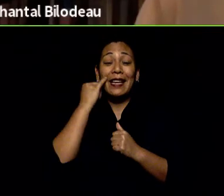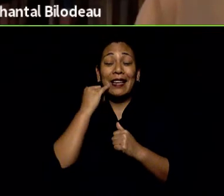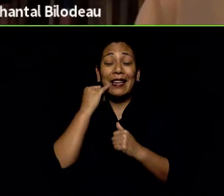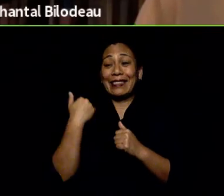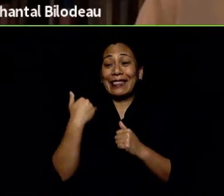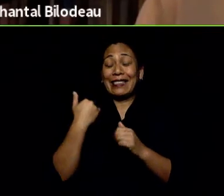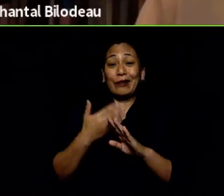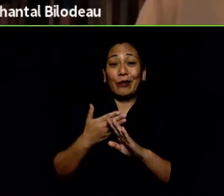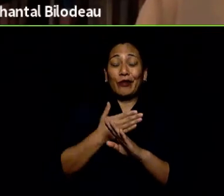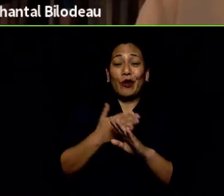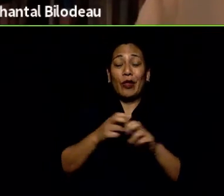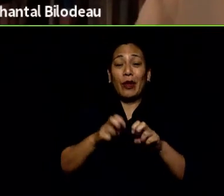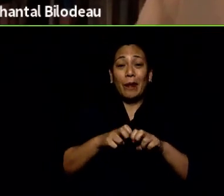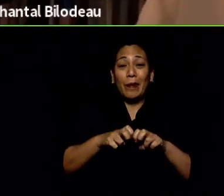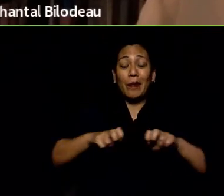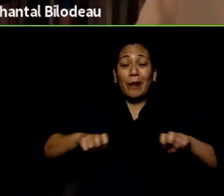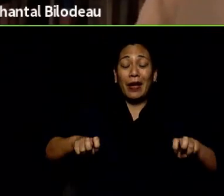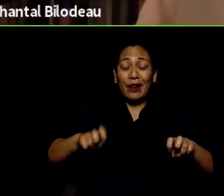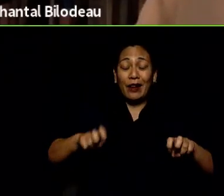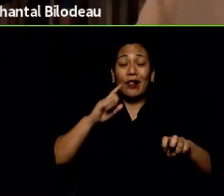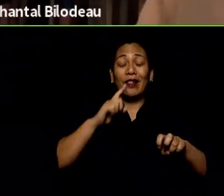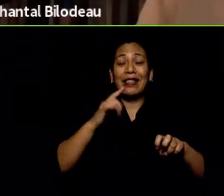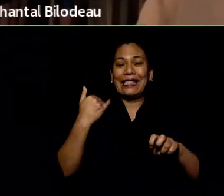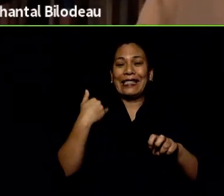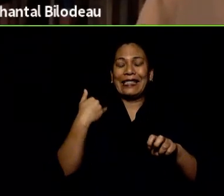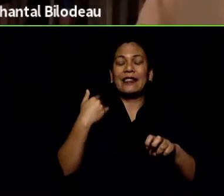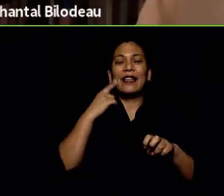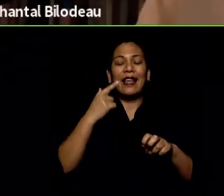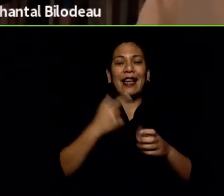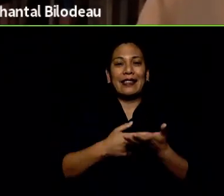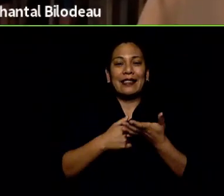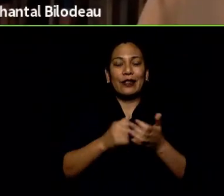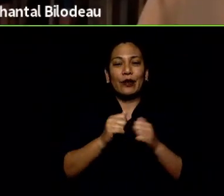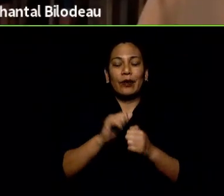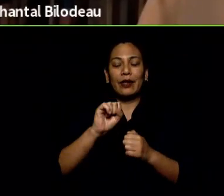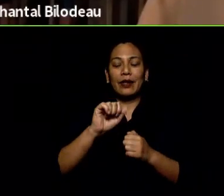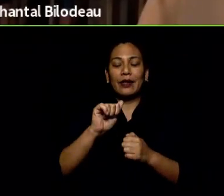this was a very between, a conversation between Sarah and Ravi, very powerful